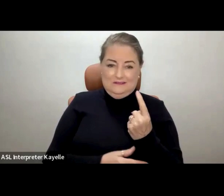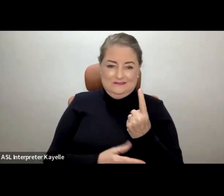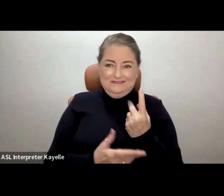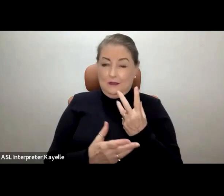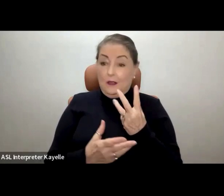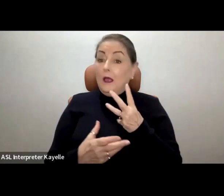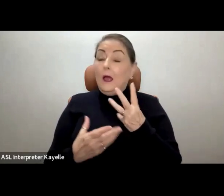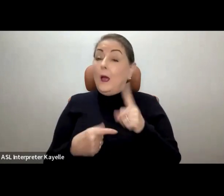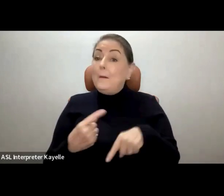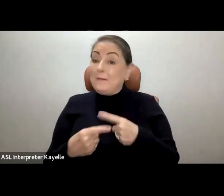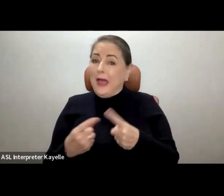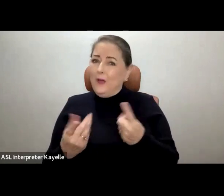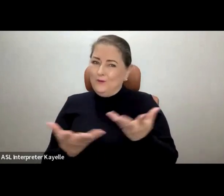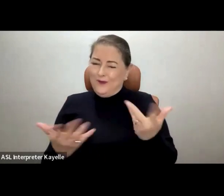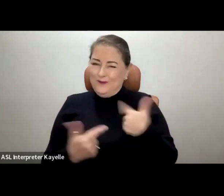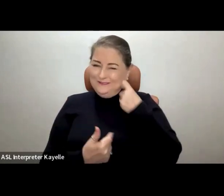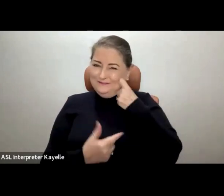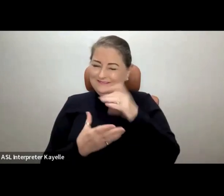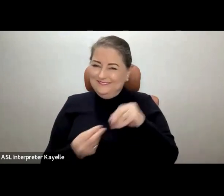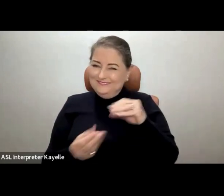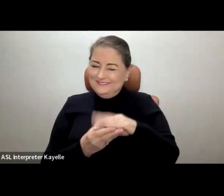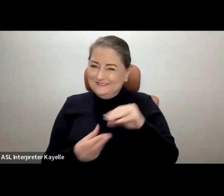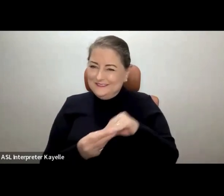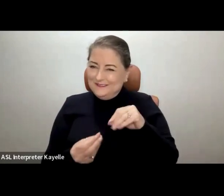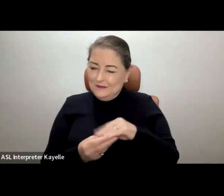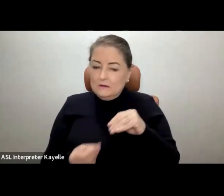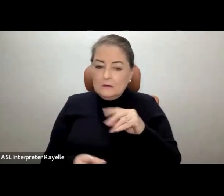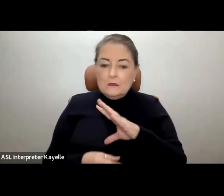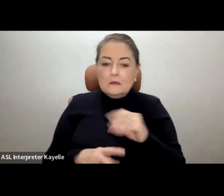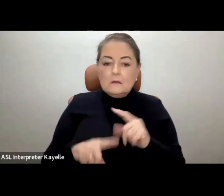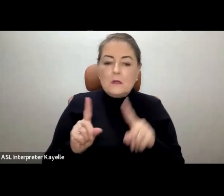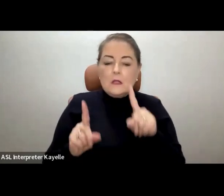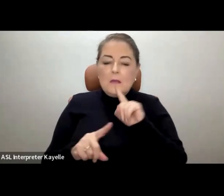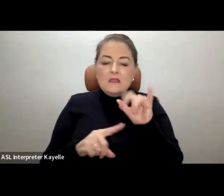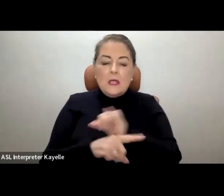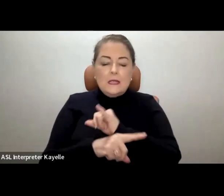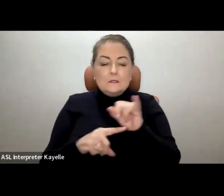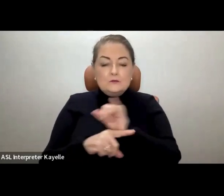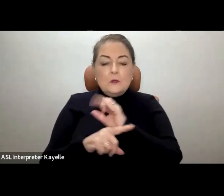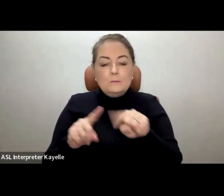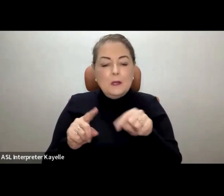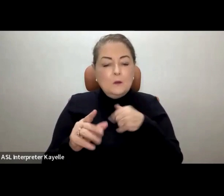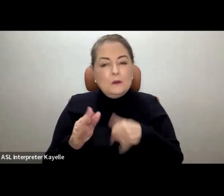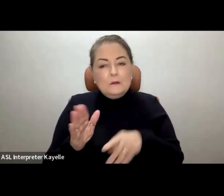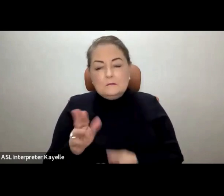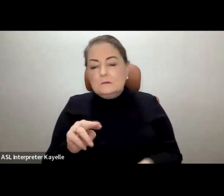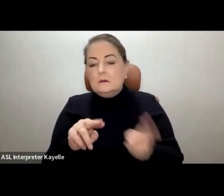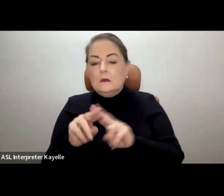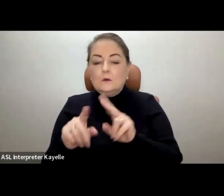accessibility in the industry. But we're taking it to another level this year, thanks to the Mayor's Office for Media and